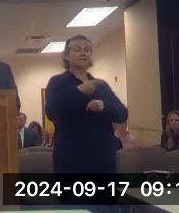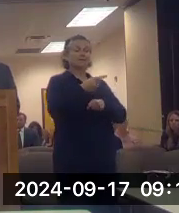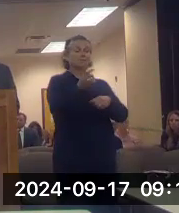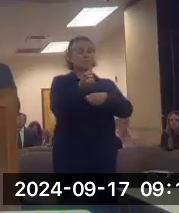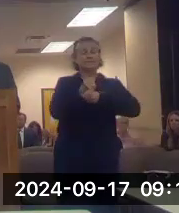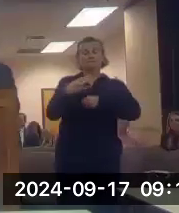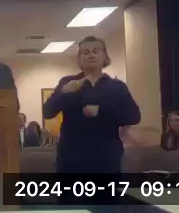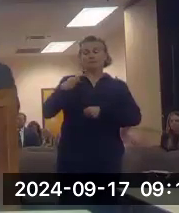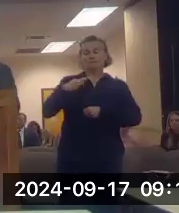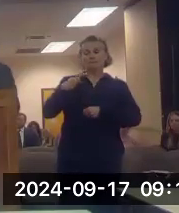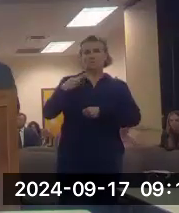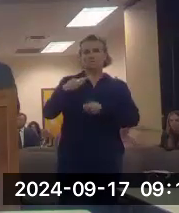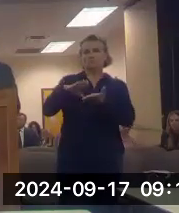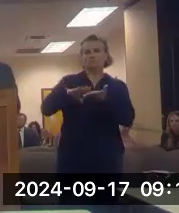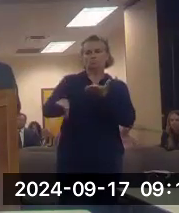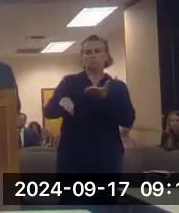Reginald Parson: You're probably gonna get a crush